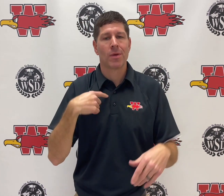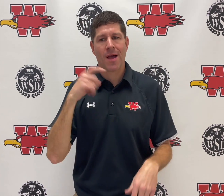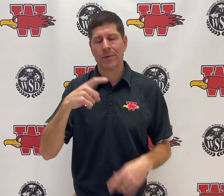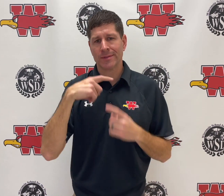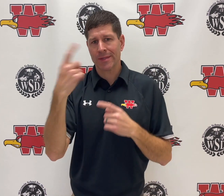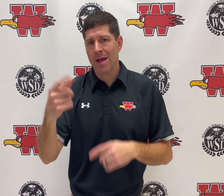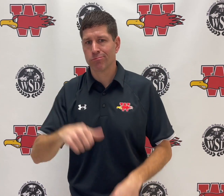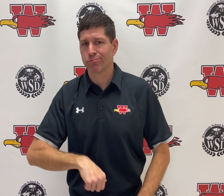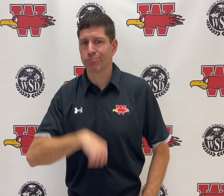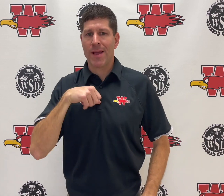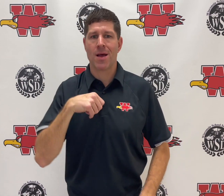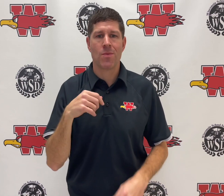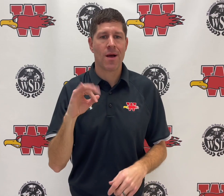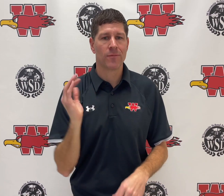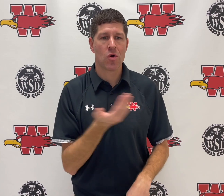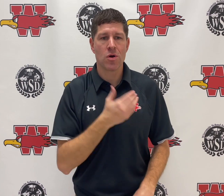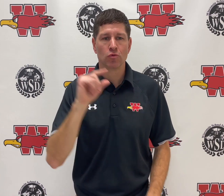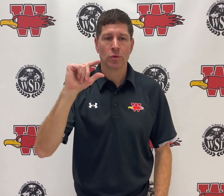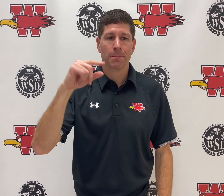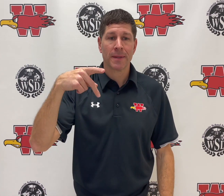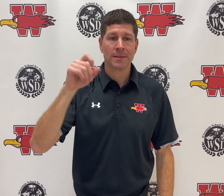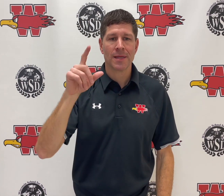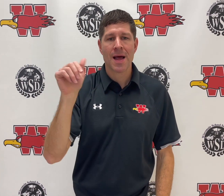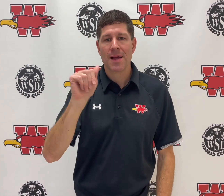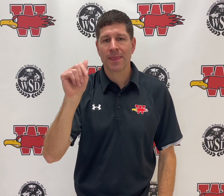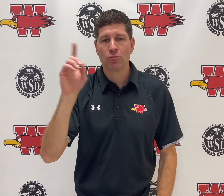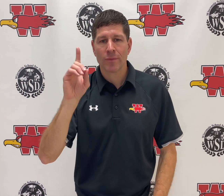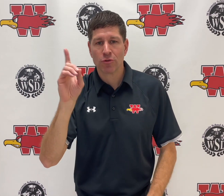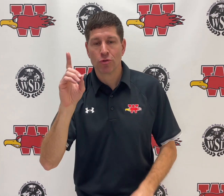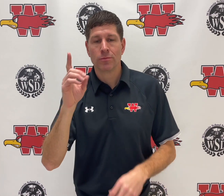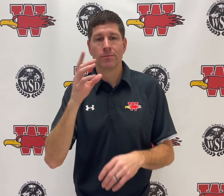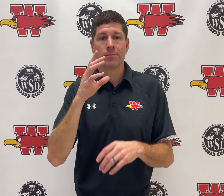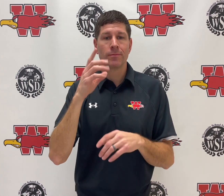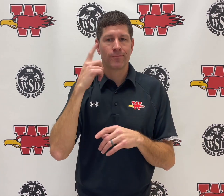And I just have to say how proud I am of all the GPSD athletic directors